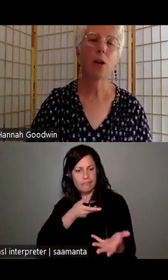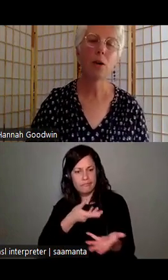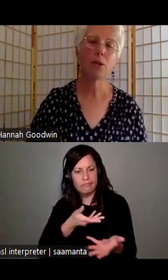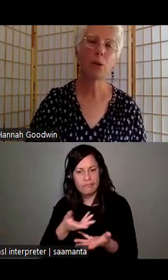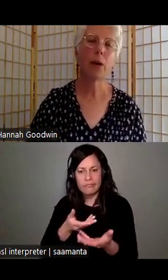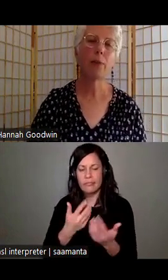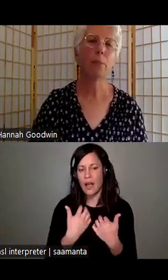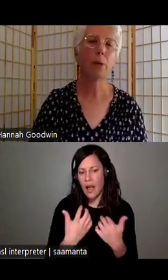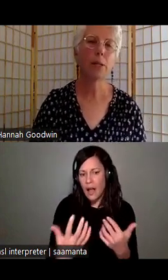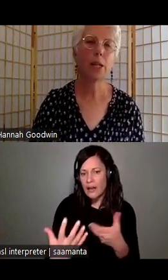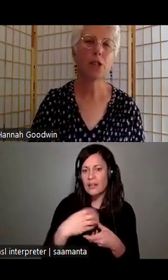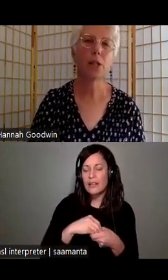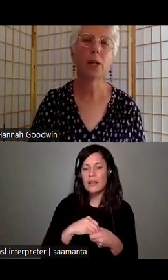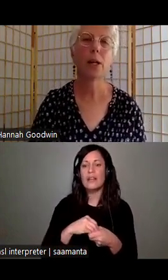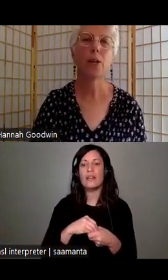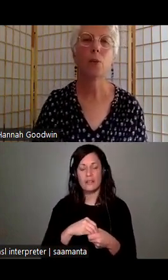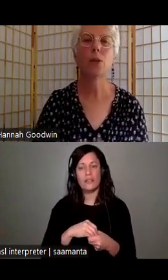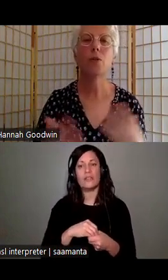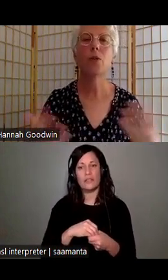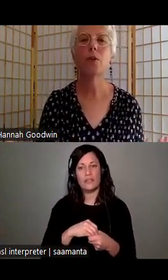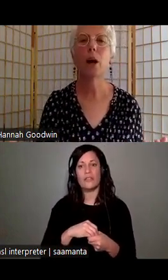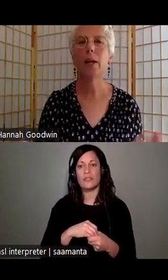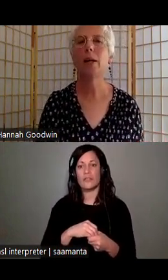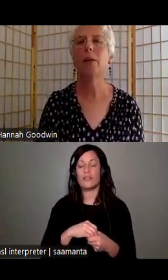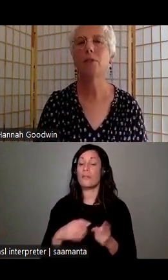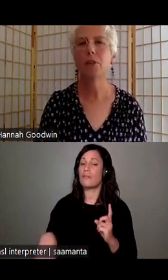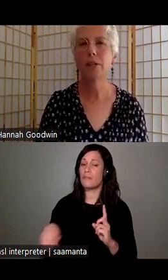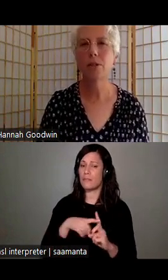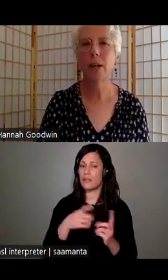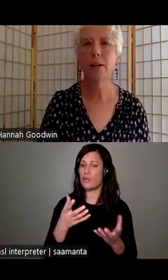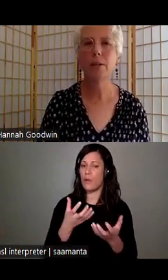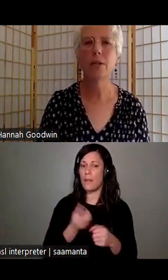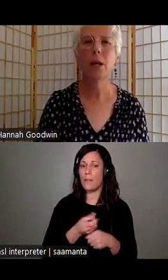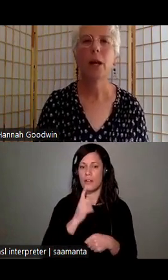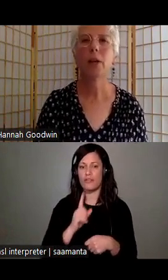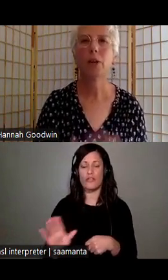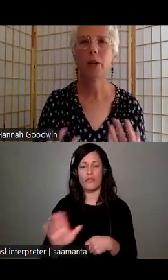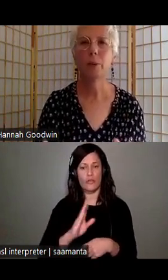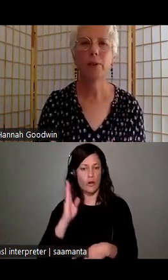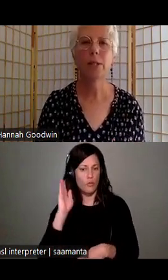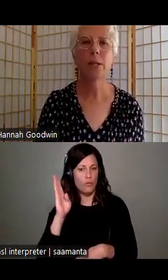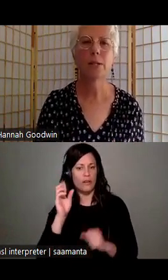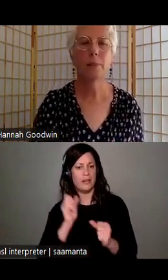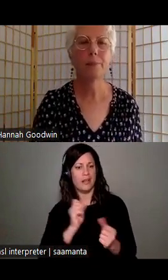And also having a presentation that works for a variety of learning styles and learning preferences.